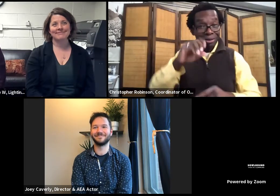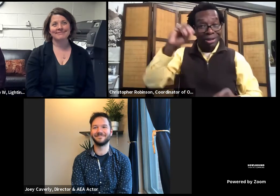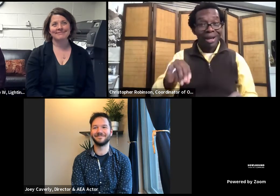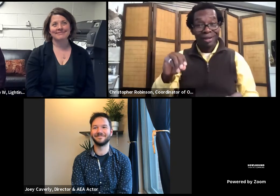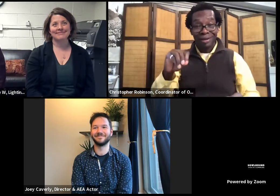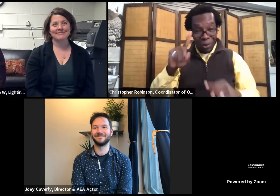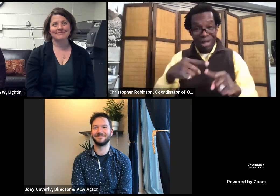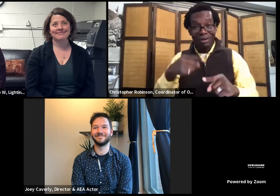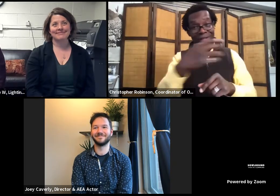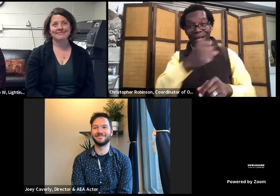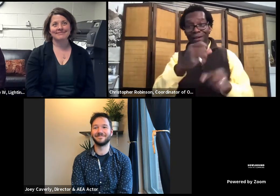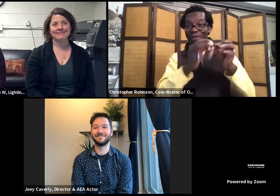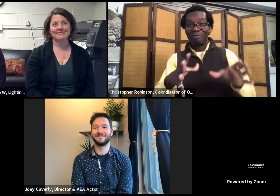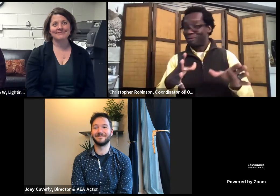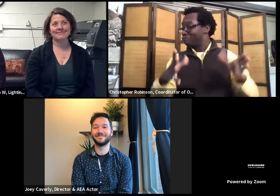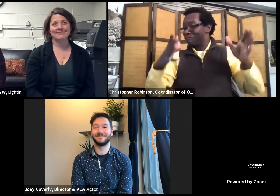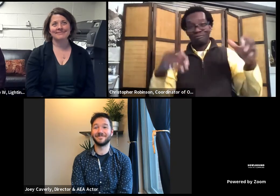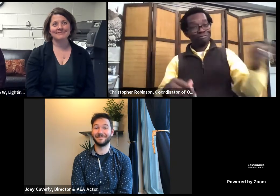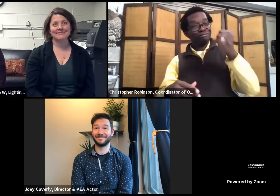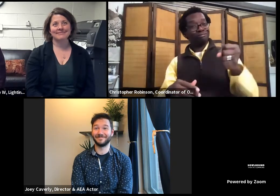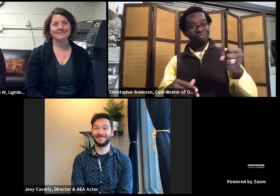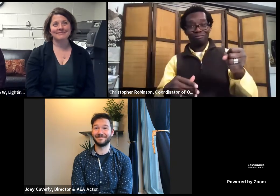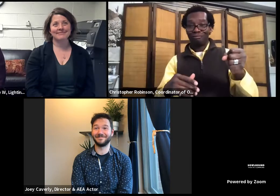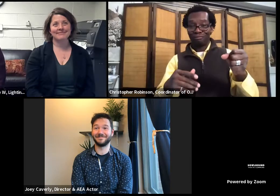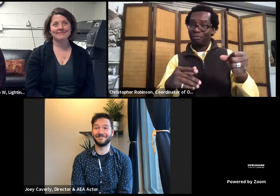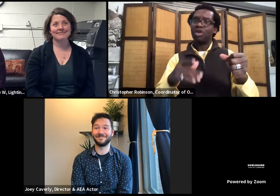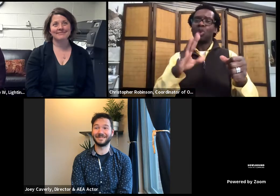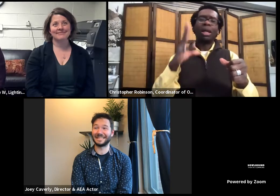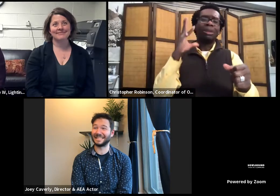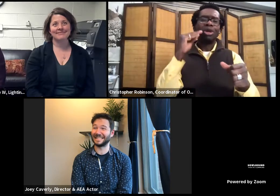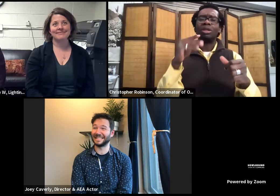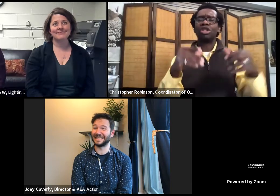Is that how they do it? Just fill the place with interpreters and call it a day?